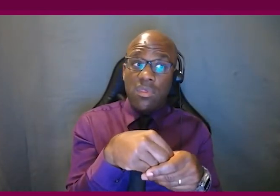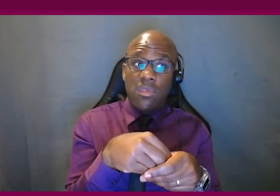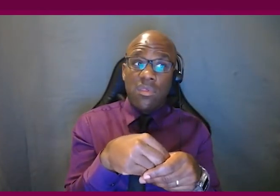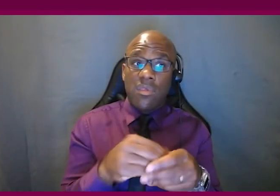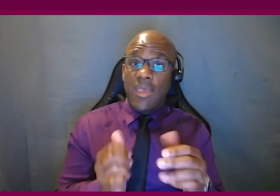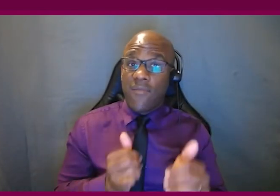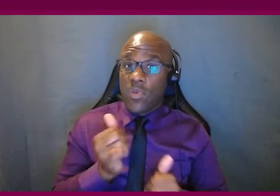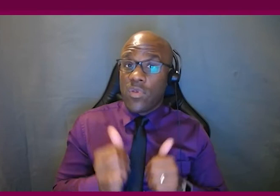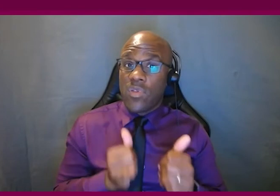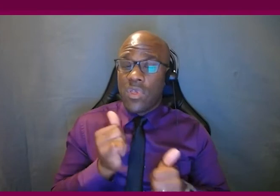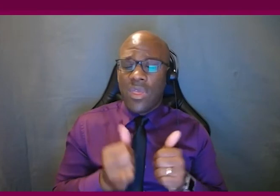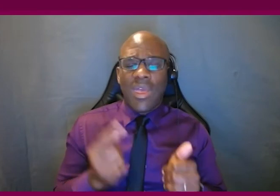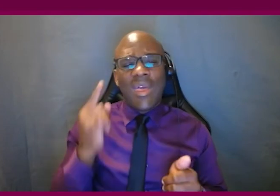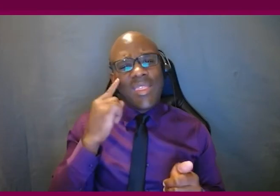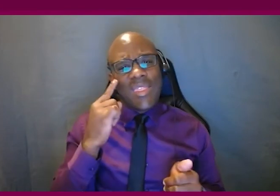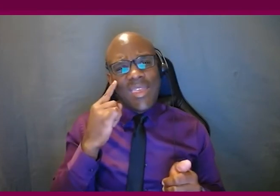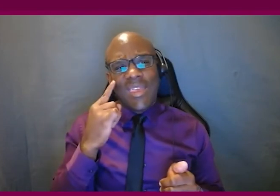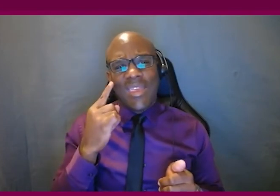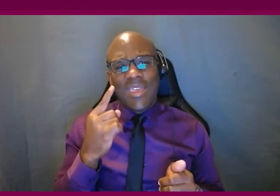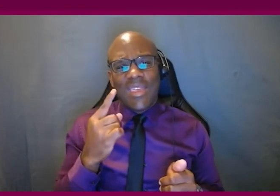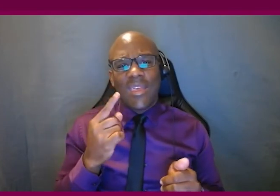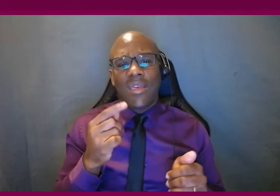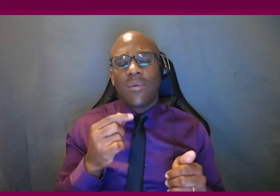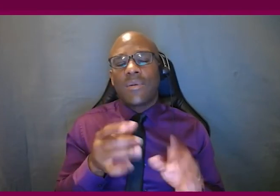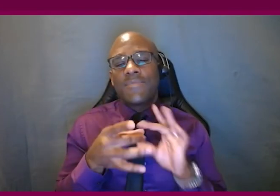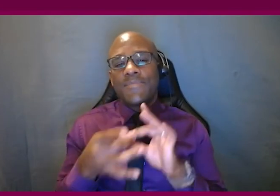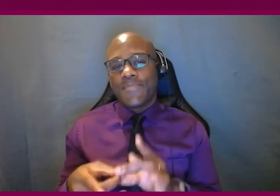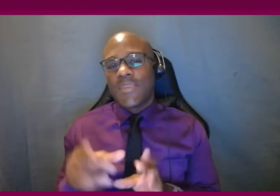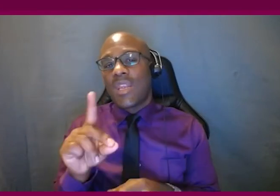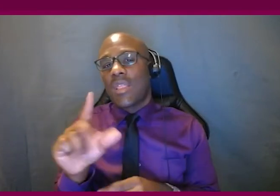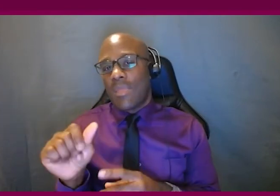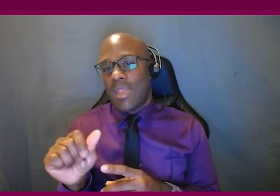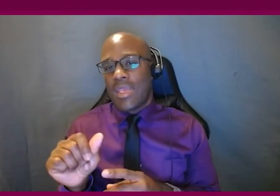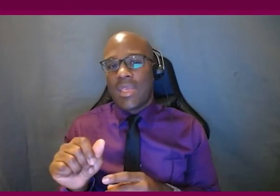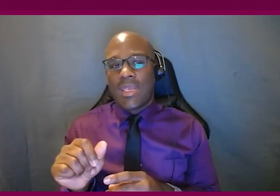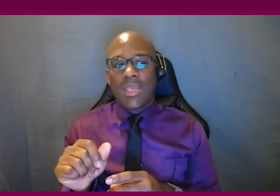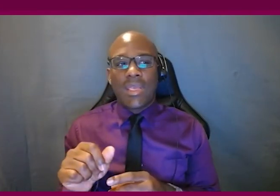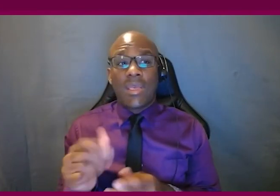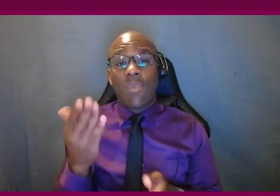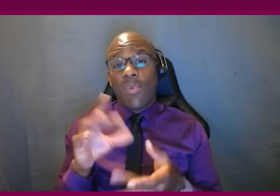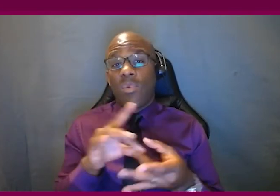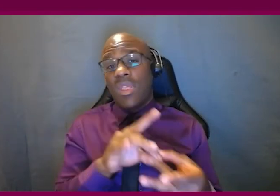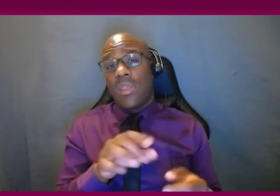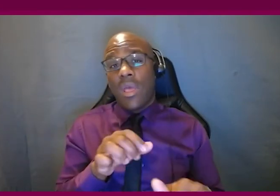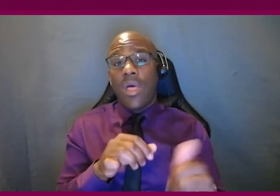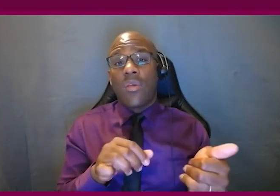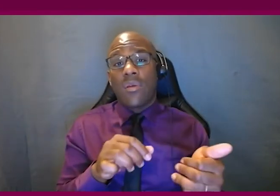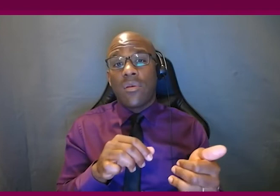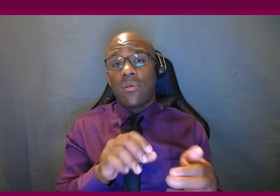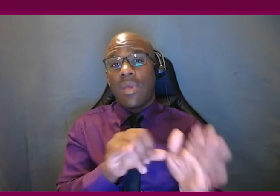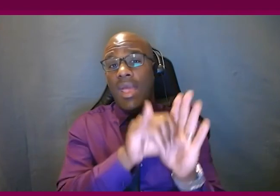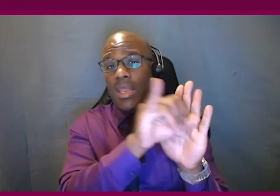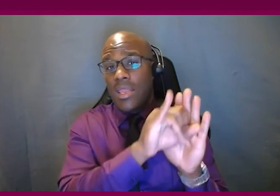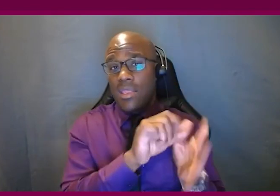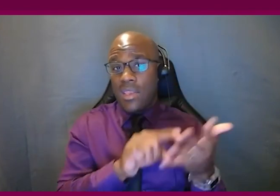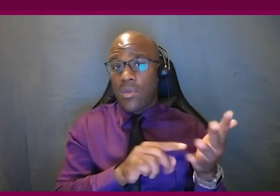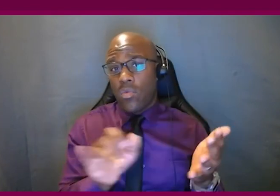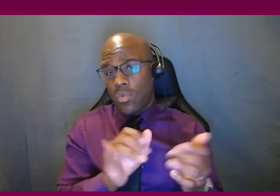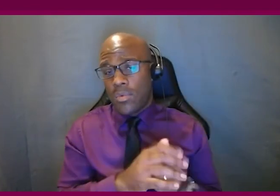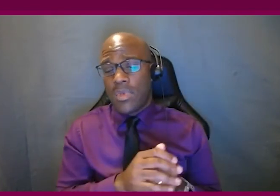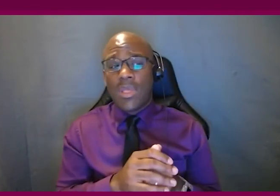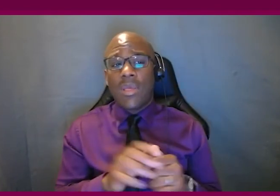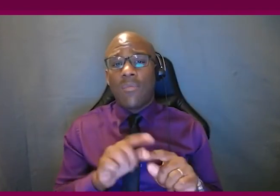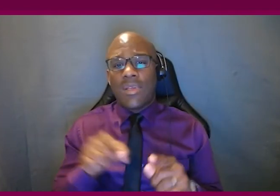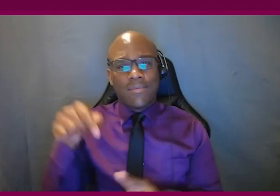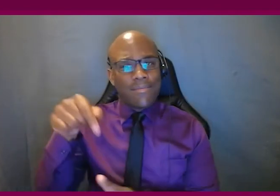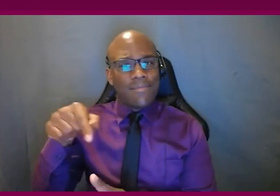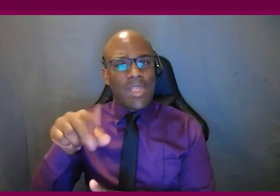as well, but disability is seen as a binary where it's an us versus them or this person's